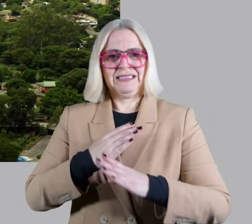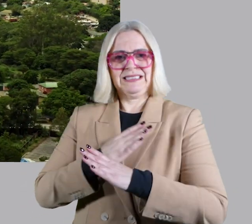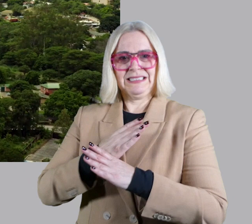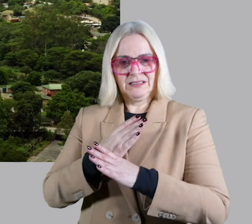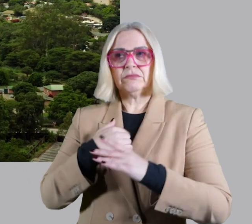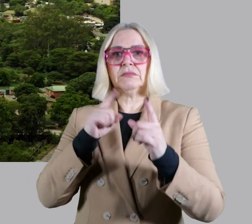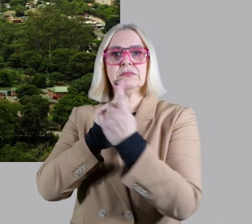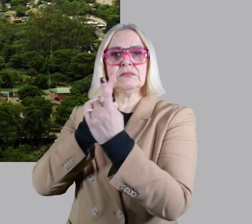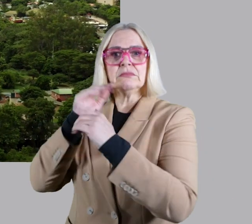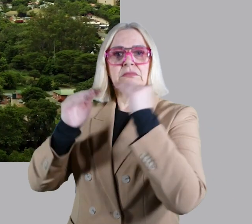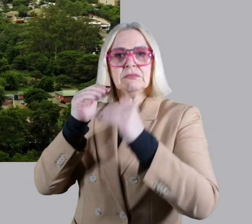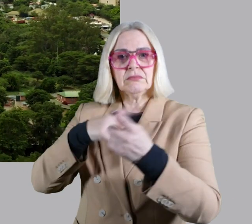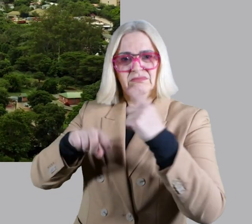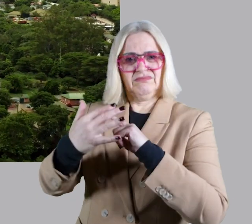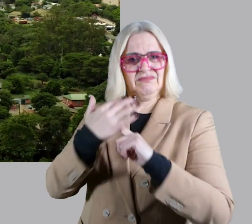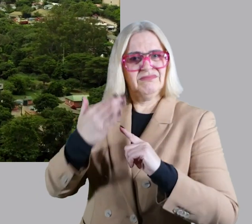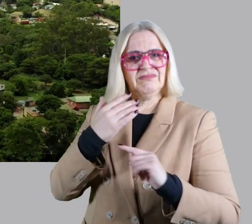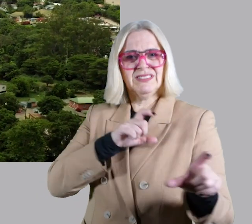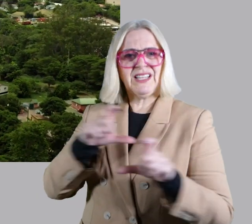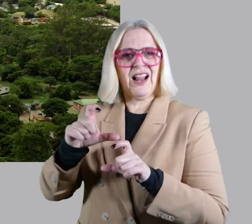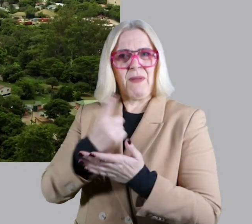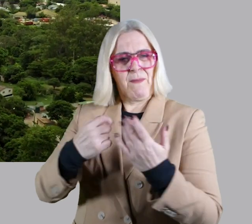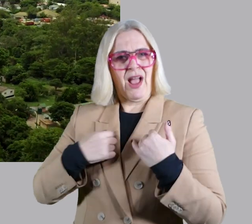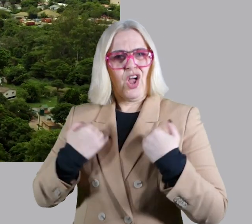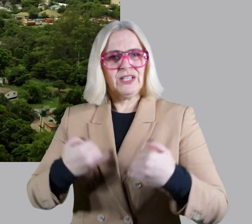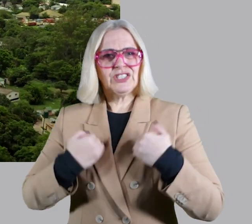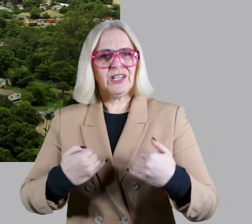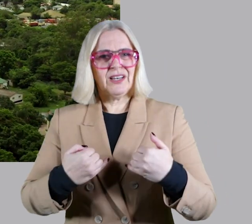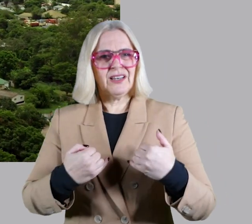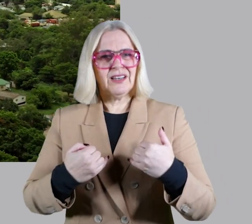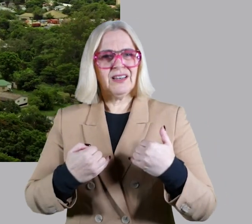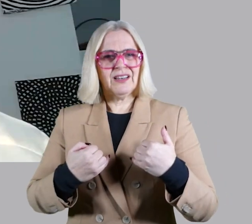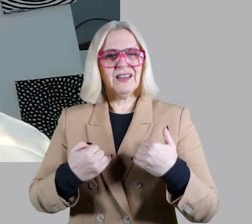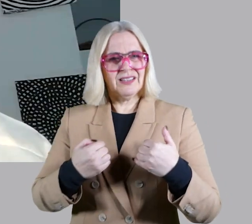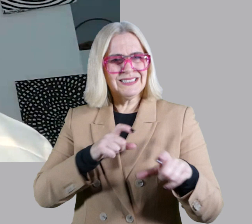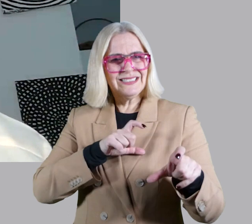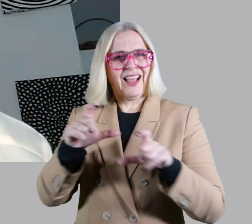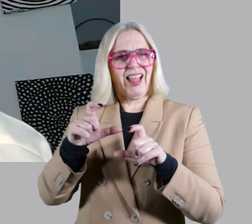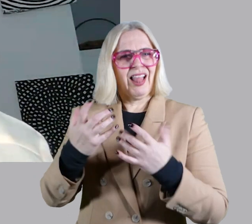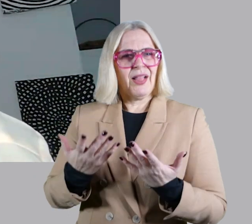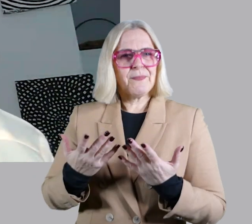I've met full-grown adults that will still mock me about my condition. It's actually crazy to think